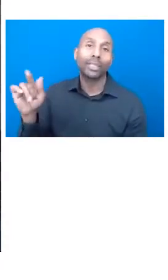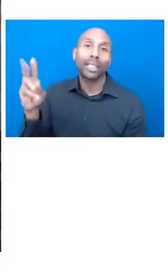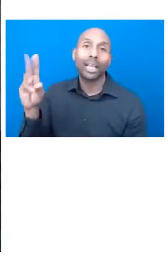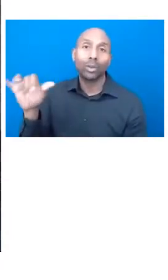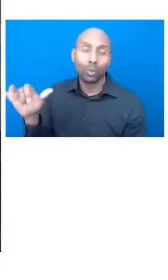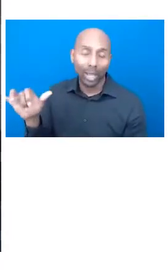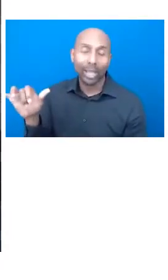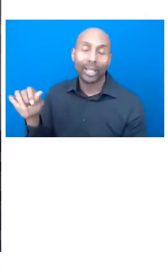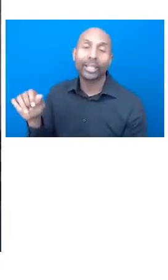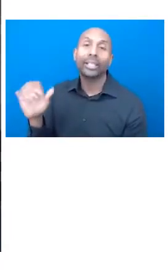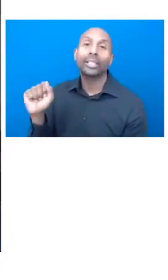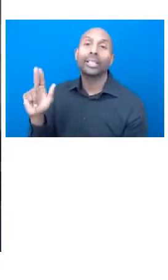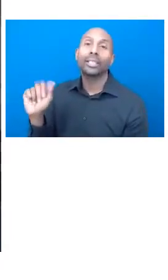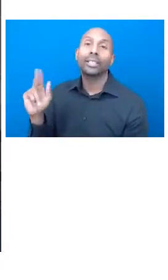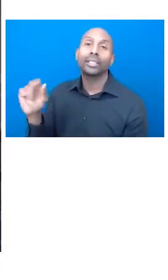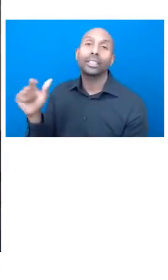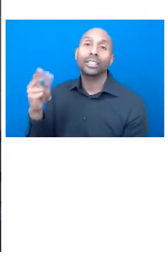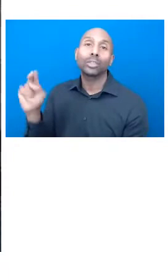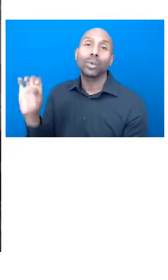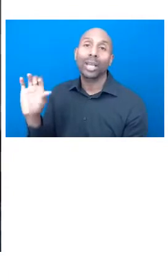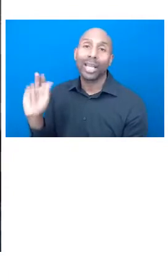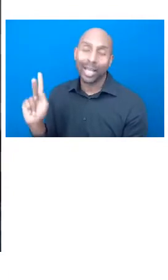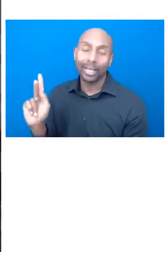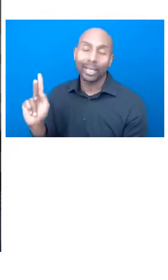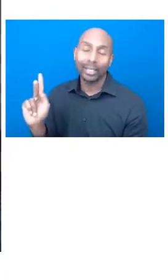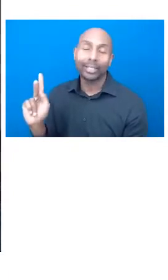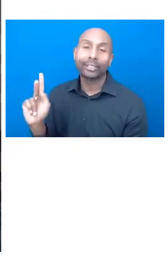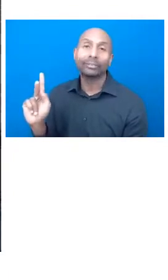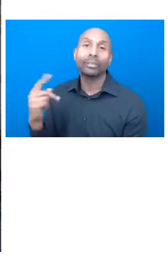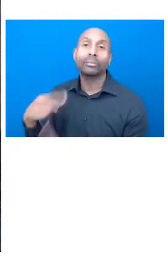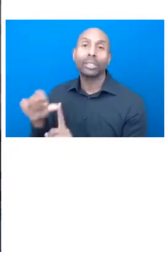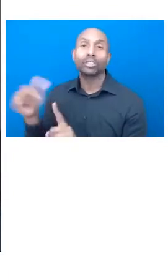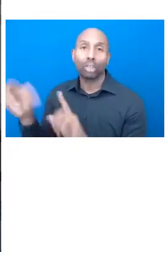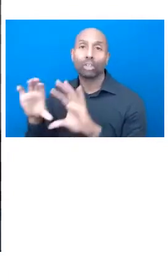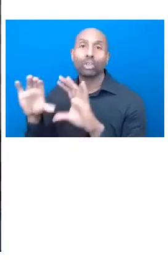I'd like to introduce the artist, Kim Rice. Hi, Kim.